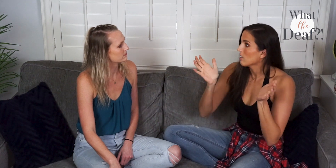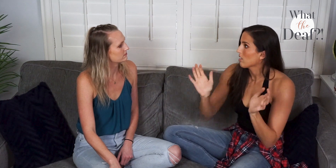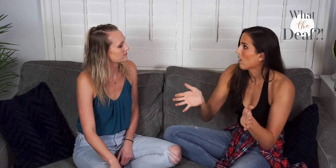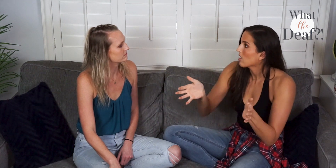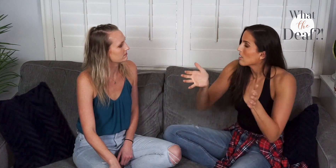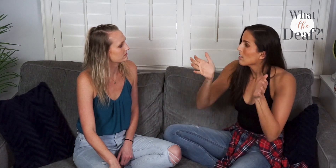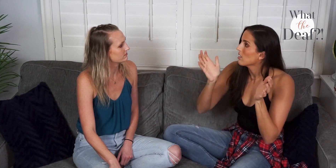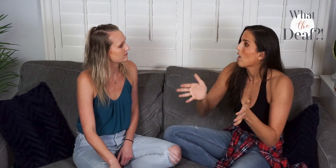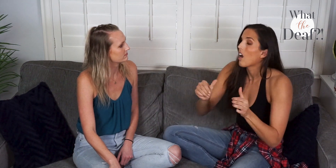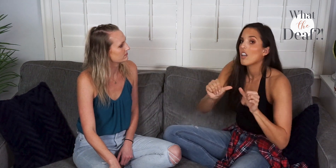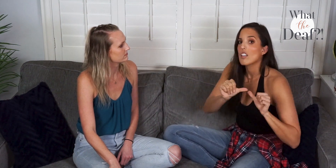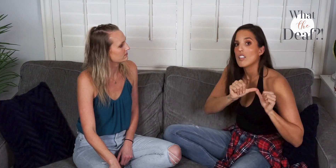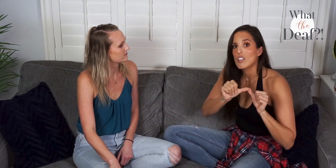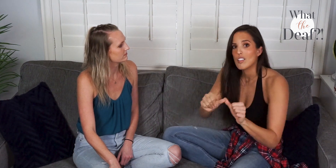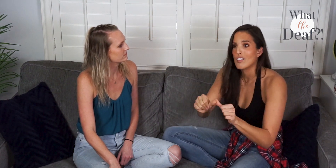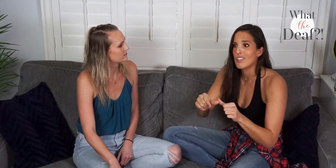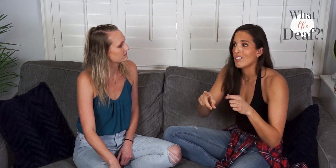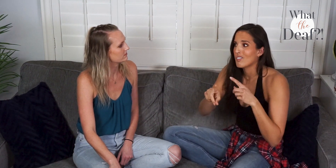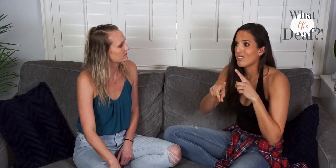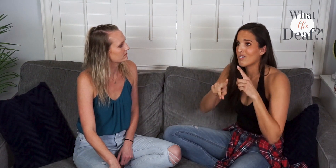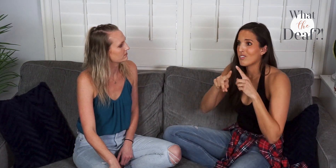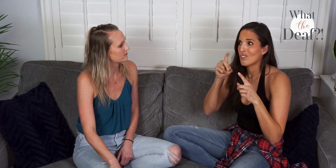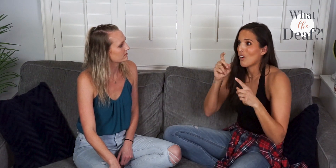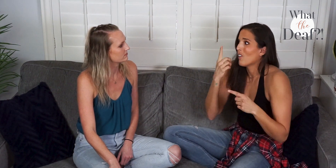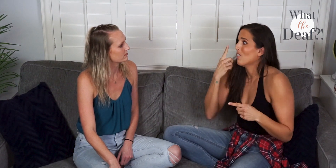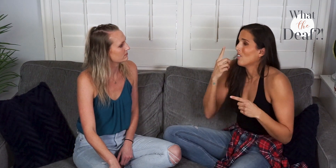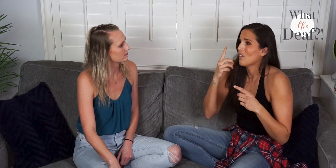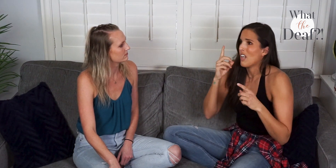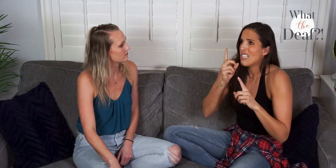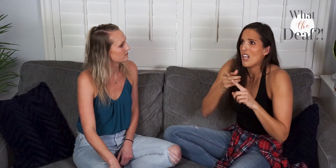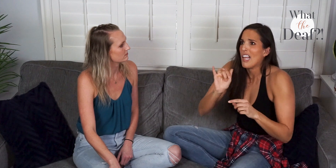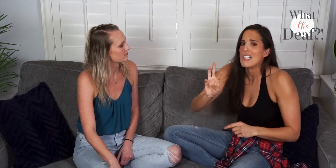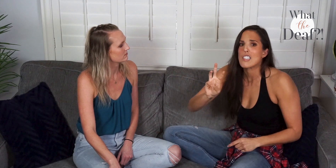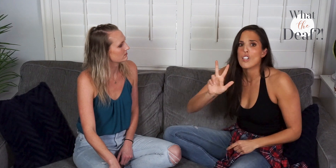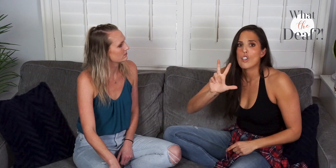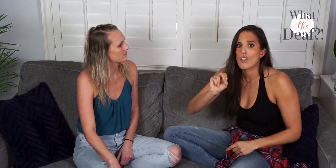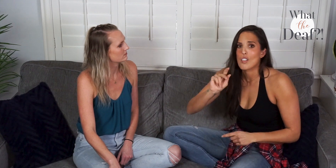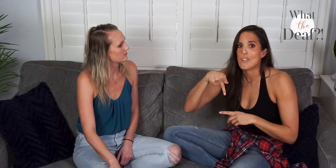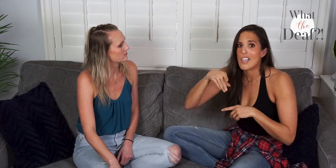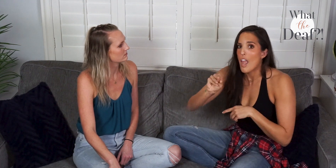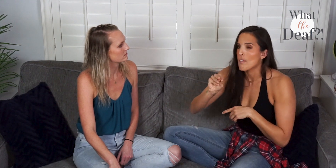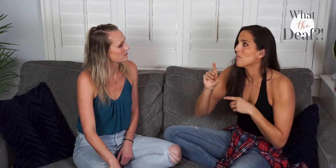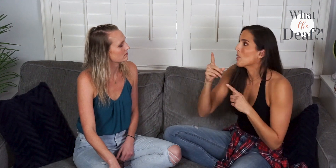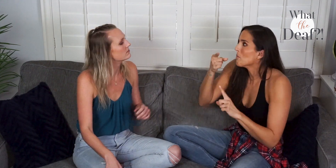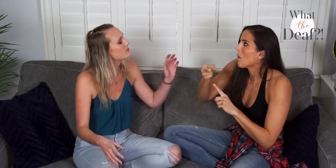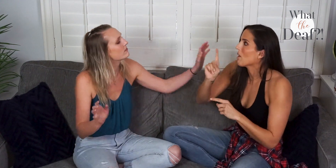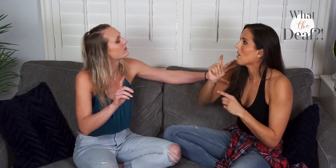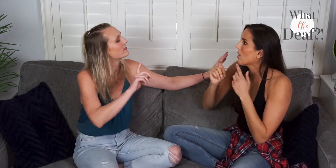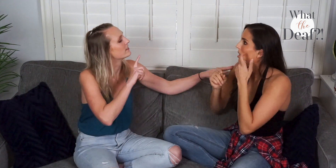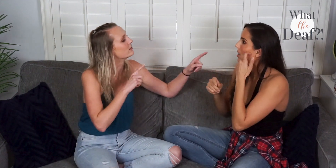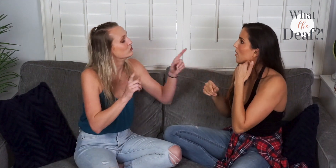and talked and talked all the way until like 6:30 PM to the point where-- - Wait, wait, wait.